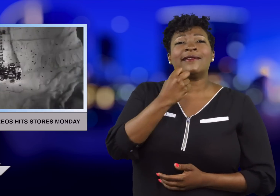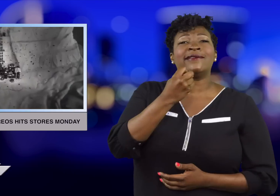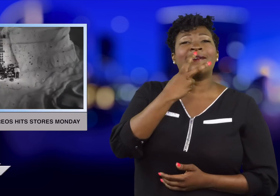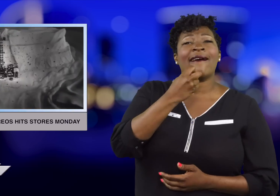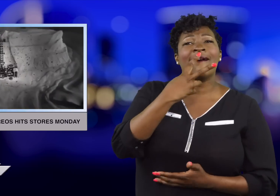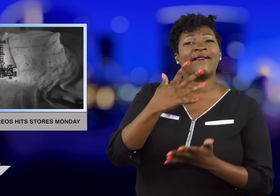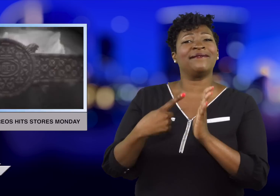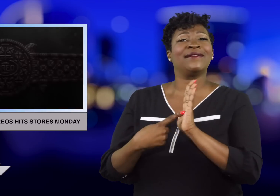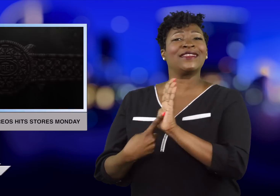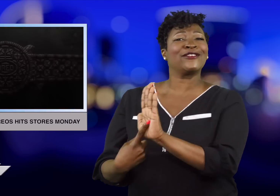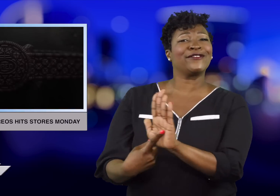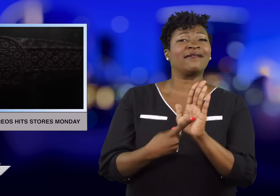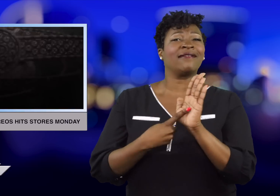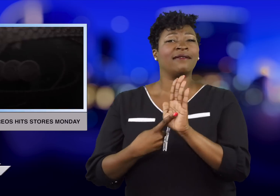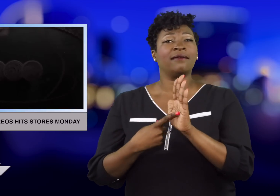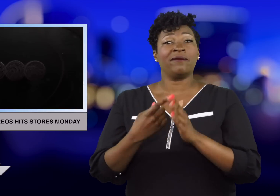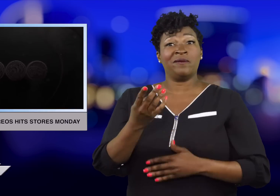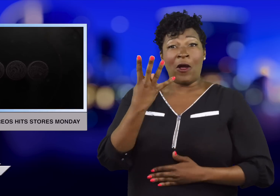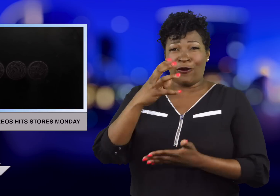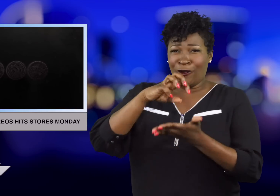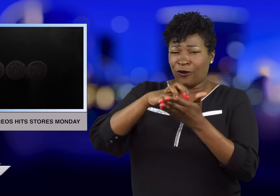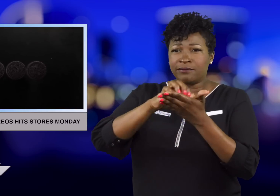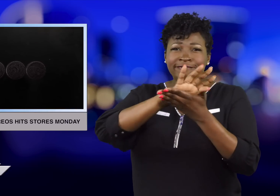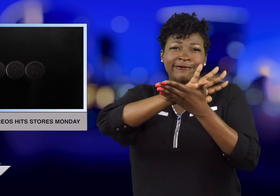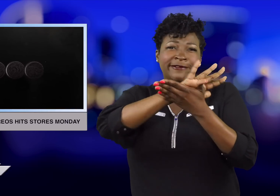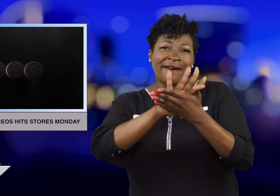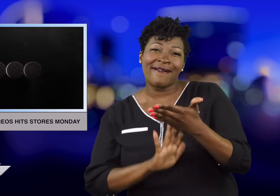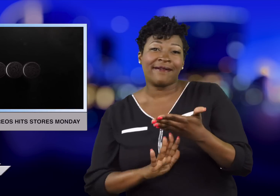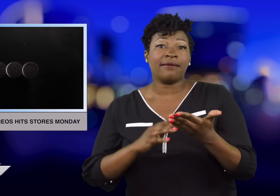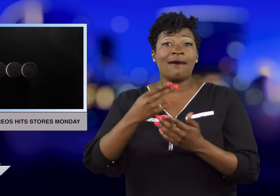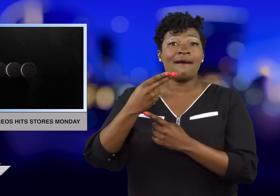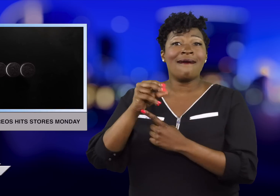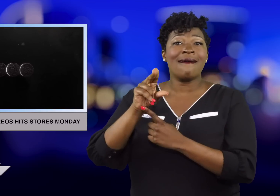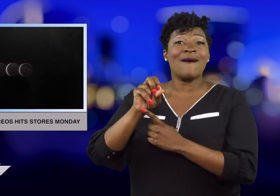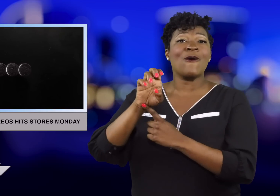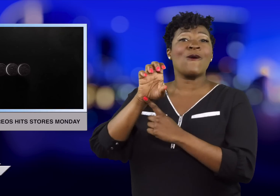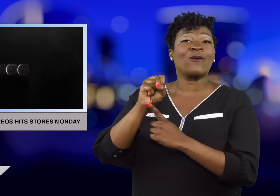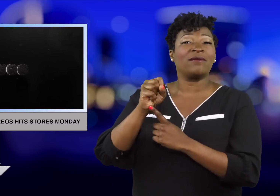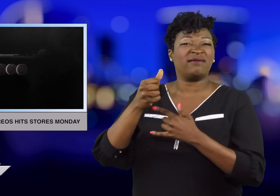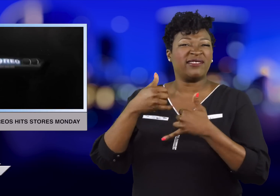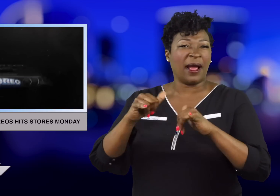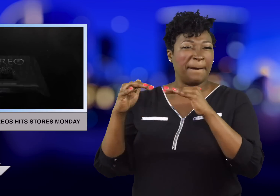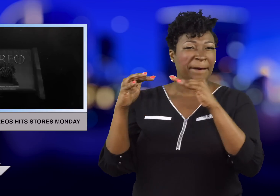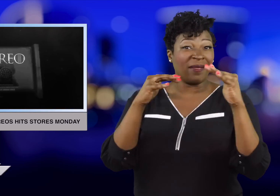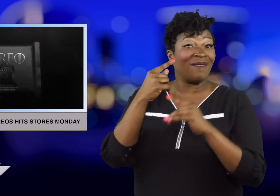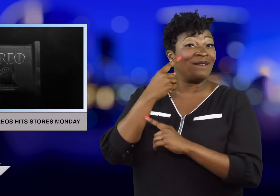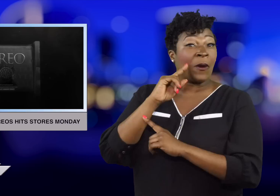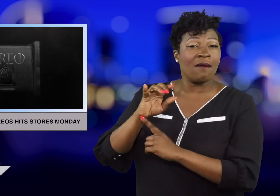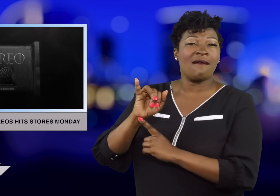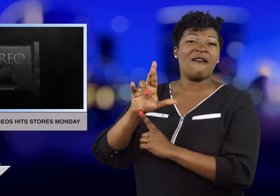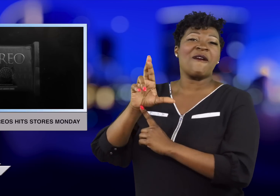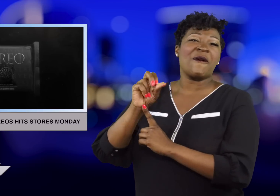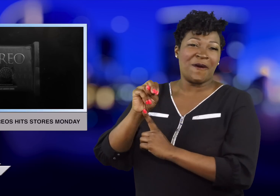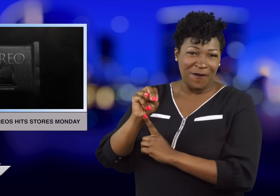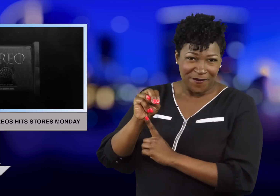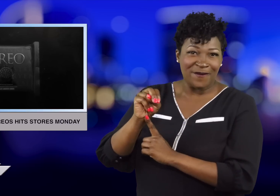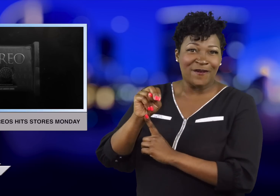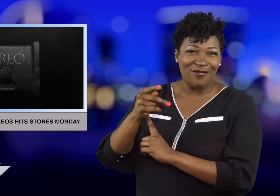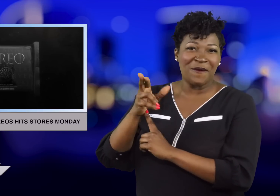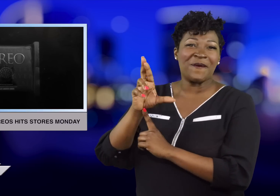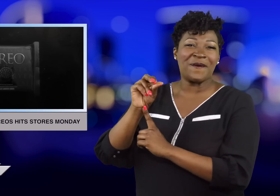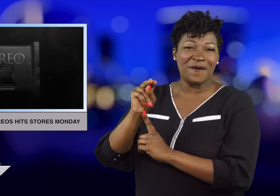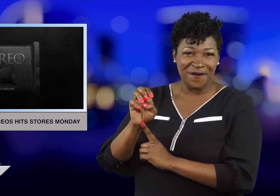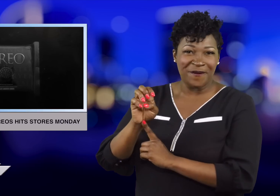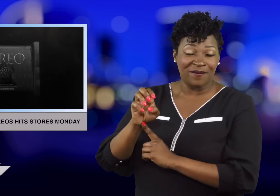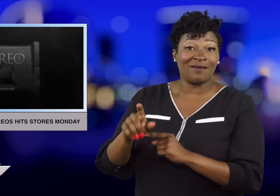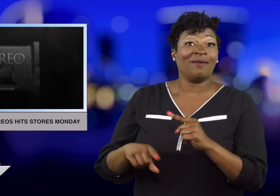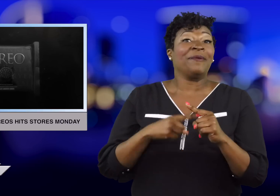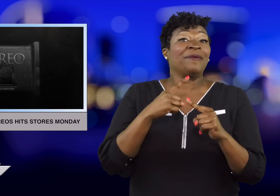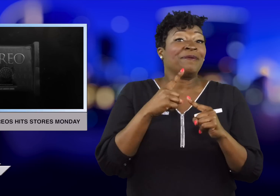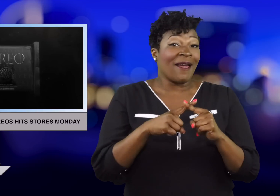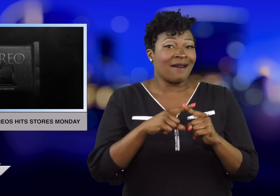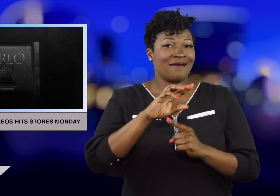The snacks feature four cookie designs: The houses still battling for the iron throne